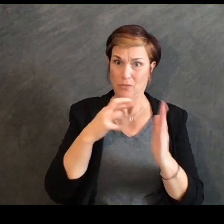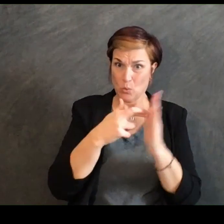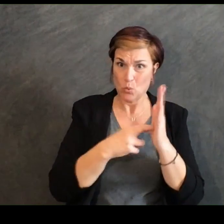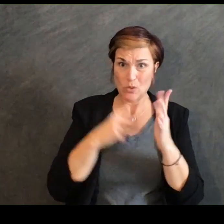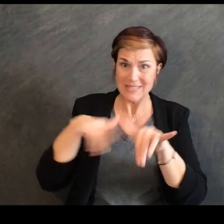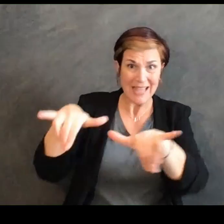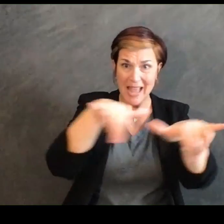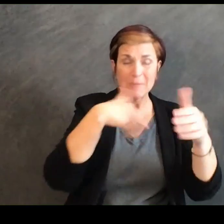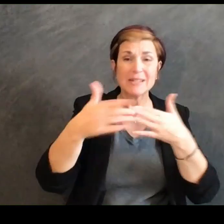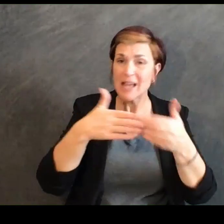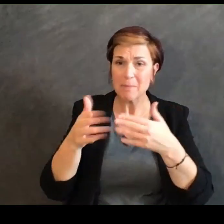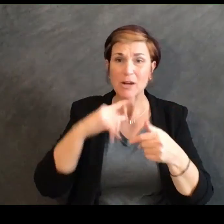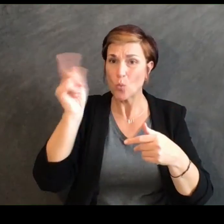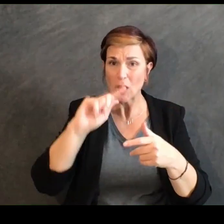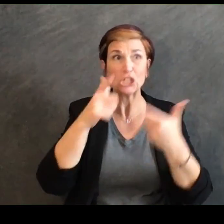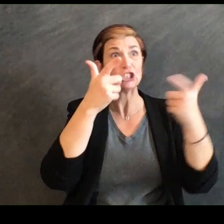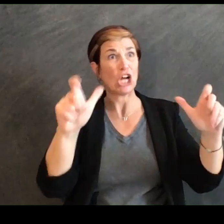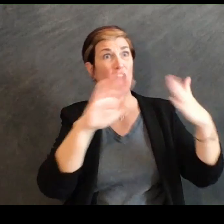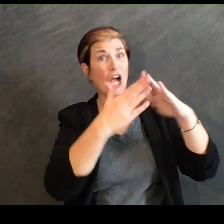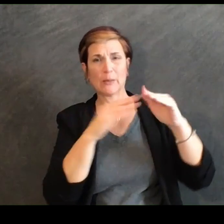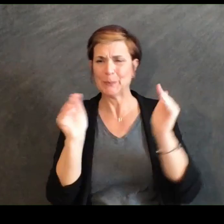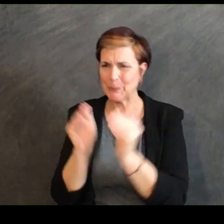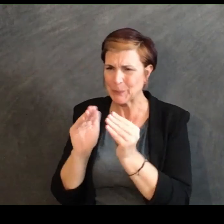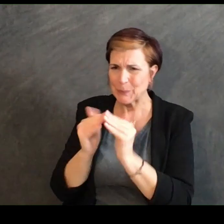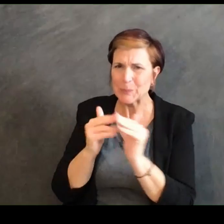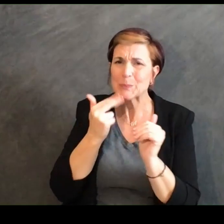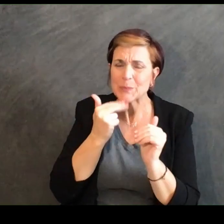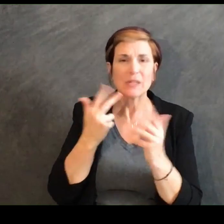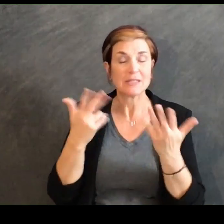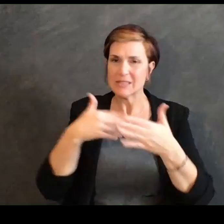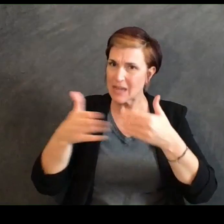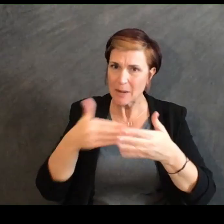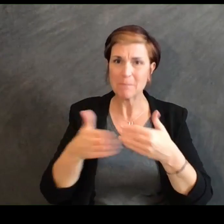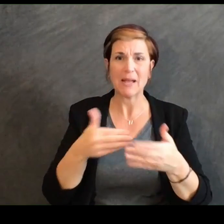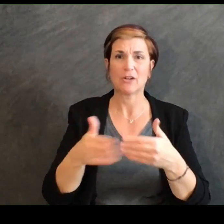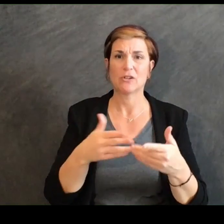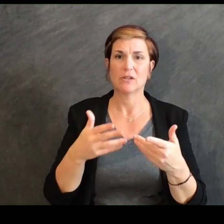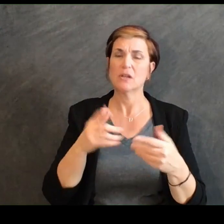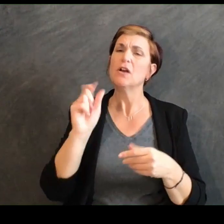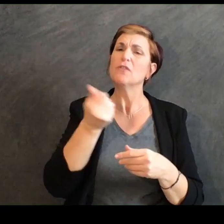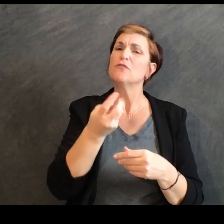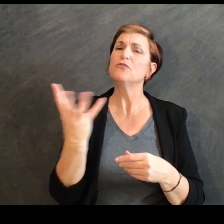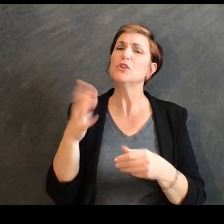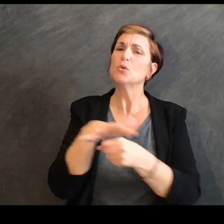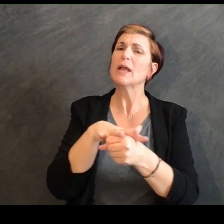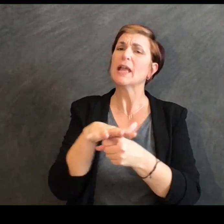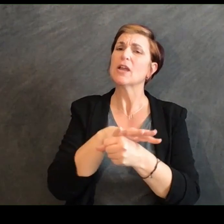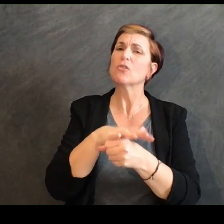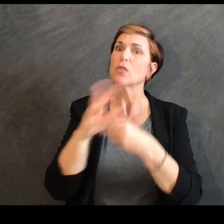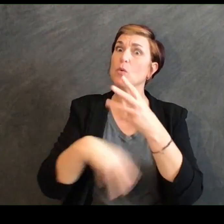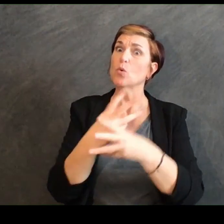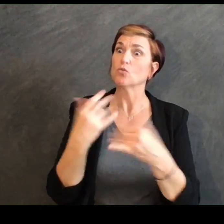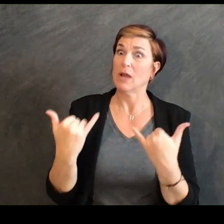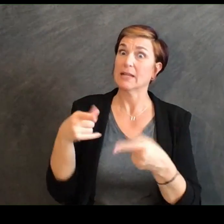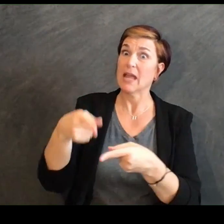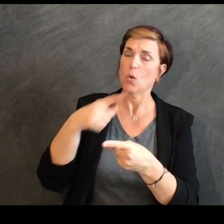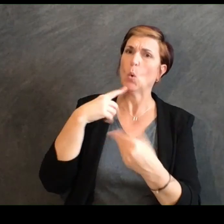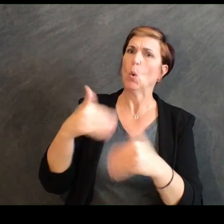you go you no matter where you go you have some hotspots throughout the world right now that people would have never thought possible and they're being very